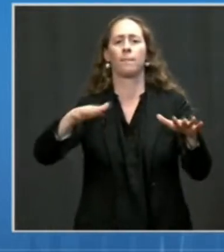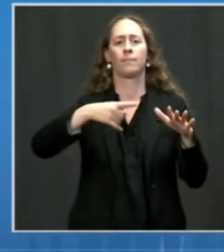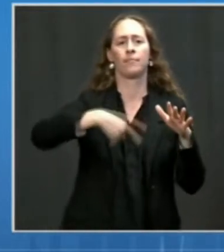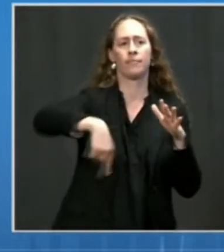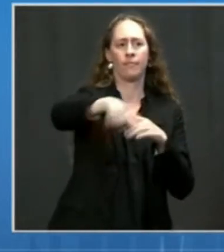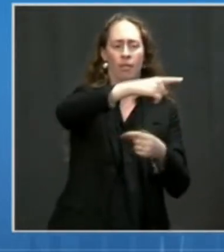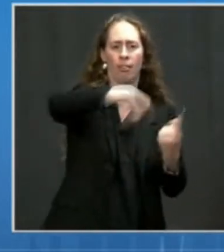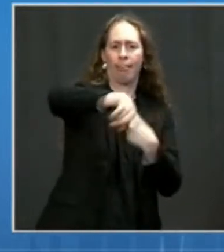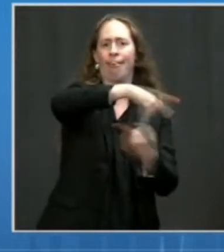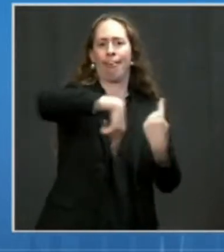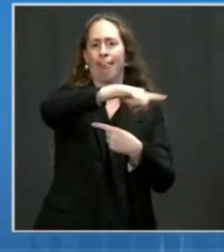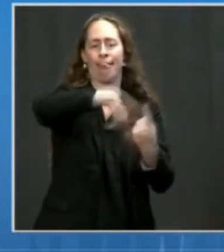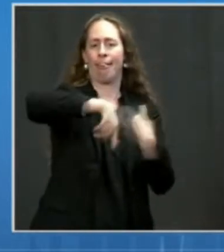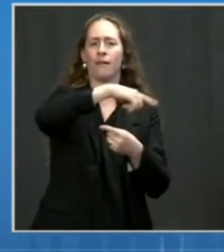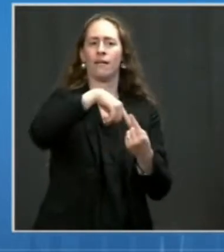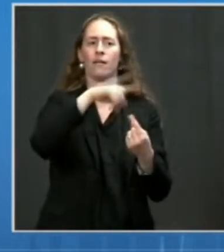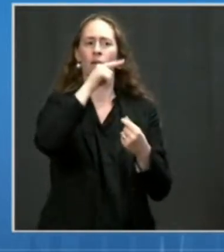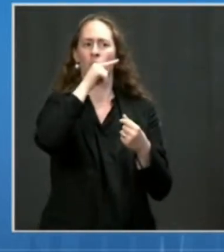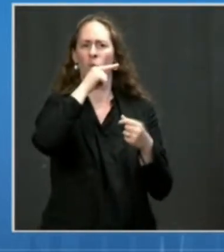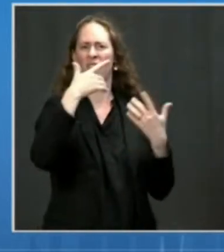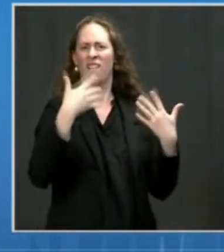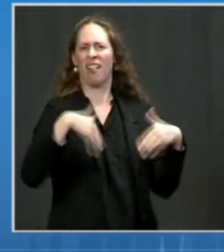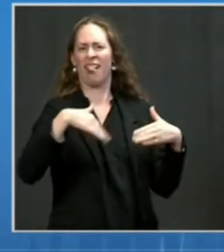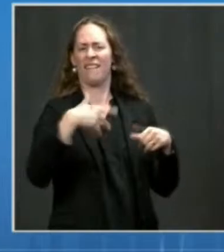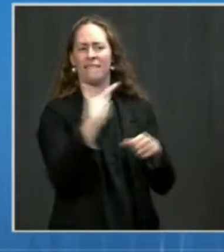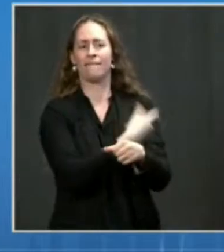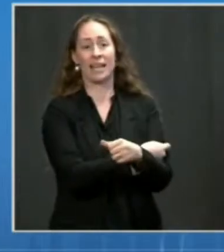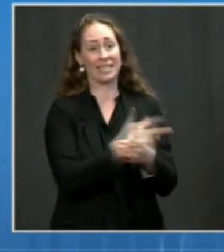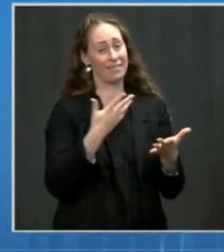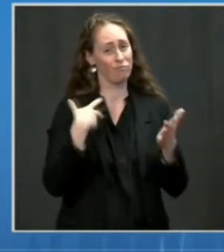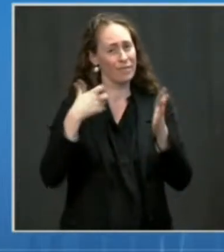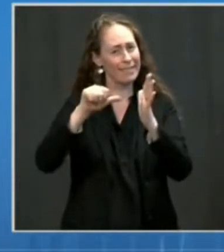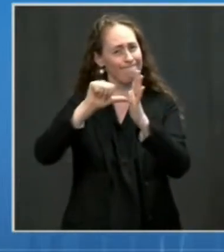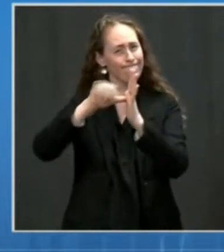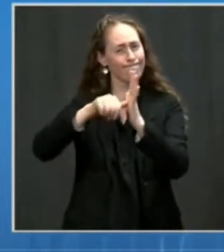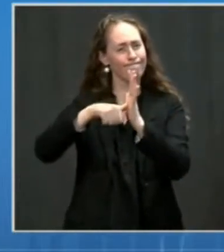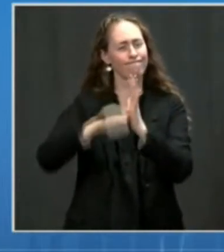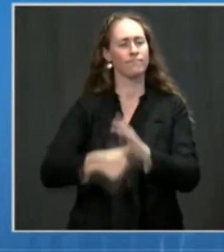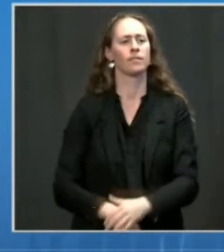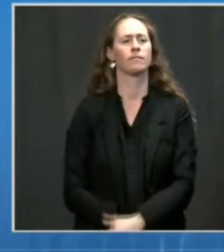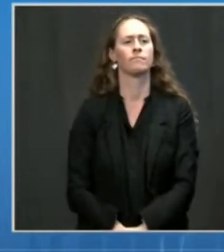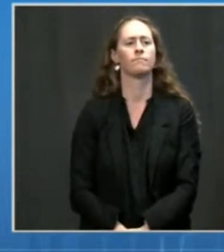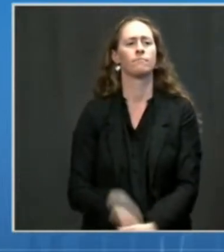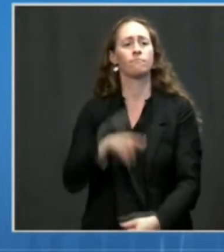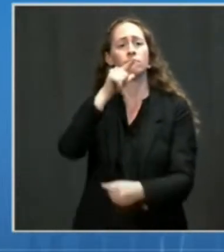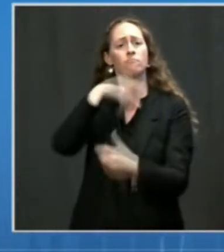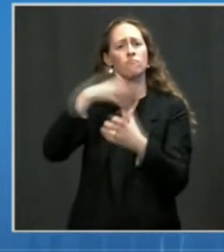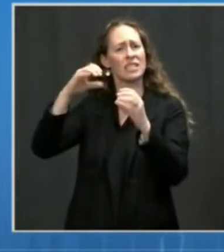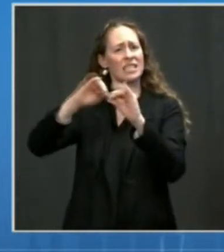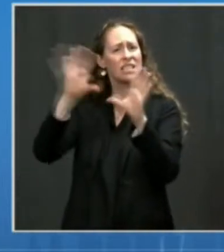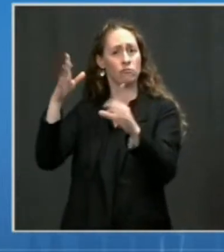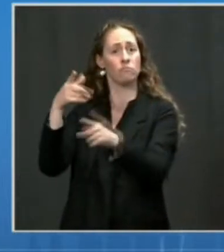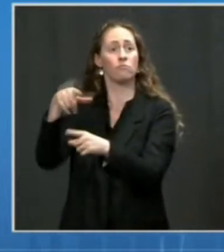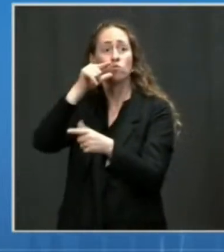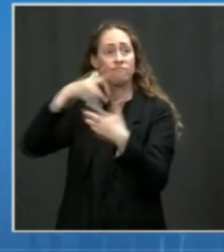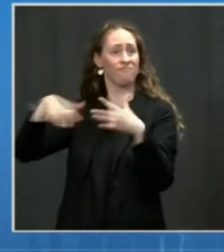UNVACCINATED, WHERE THE VAST MAJORITY OF SPREAD IN THIS COUNTRY IS AMONG THOSE WHO ARE UNVACCINATED.